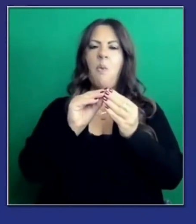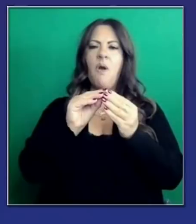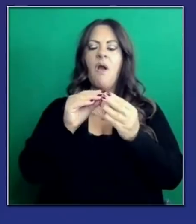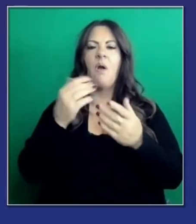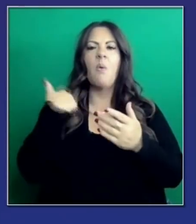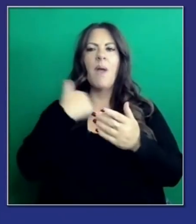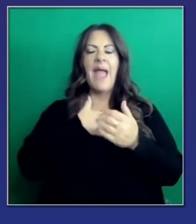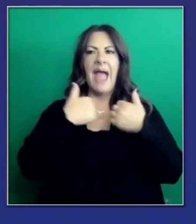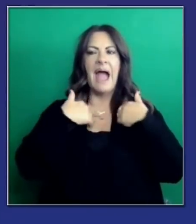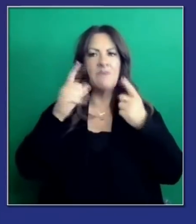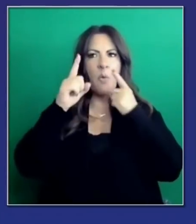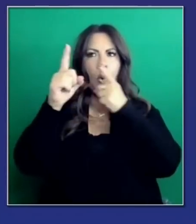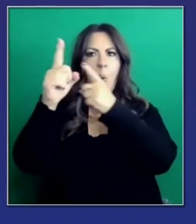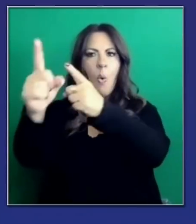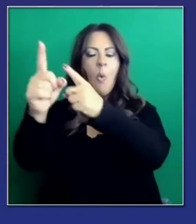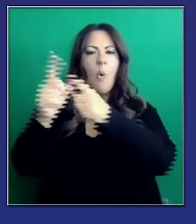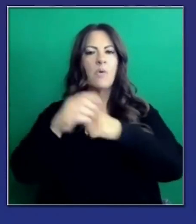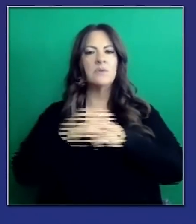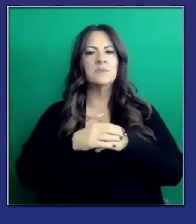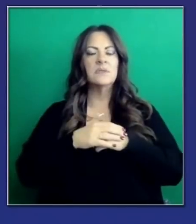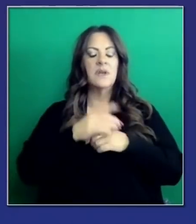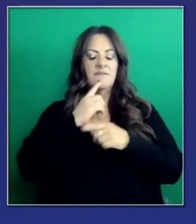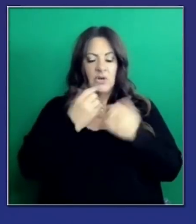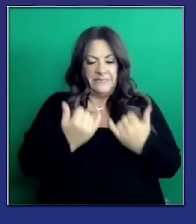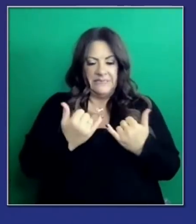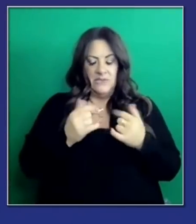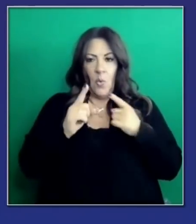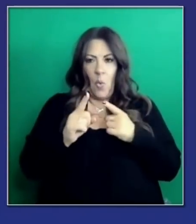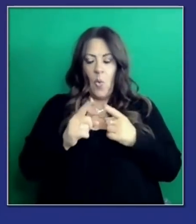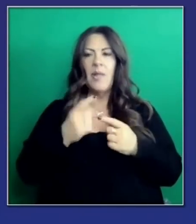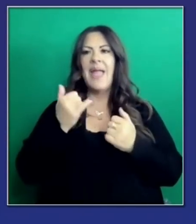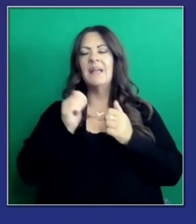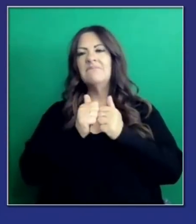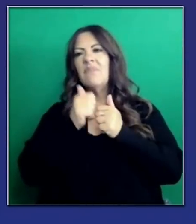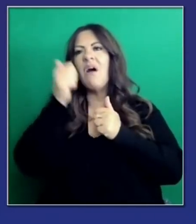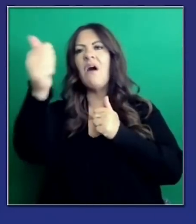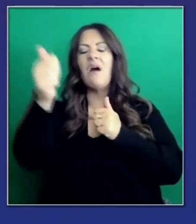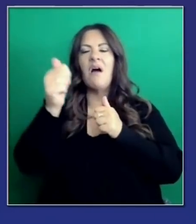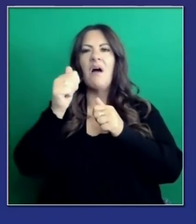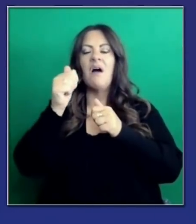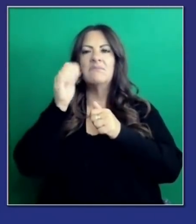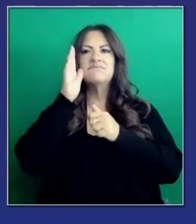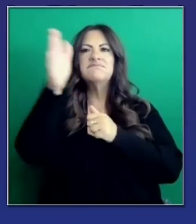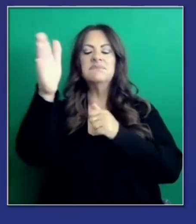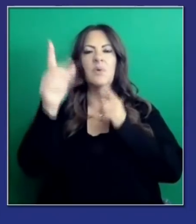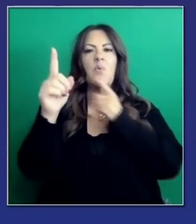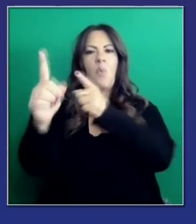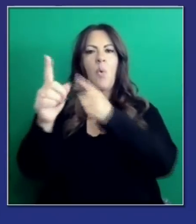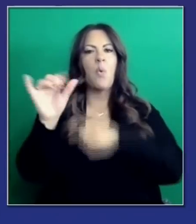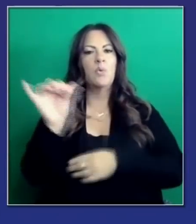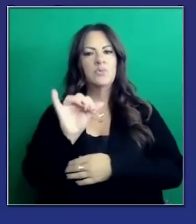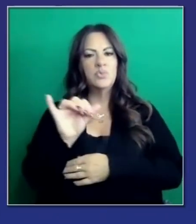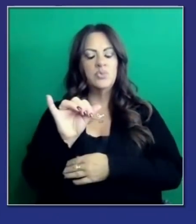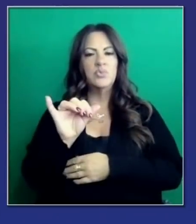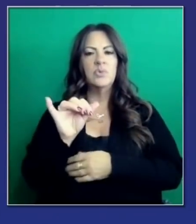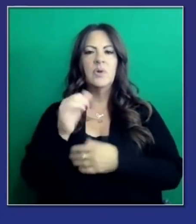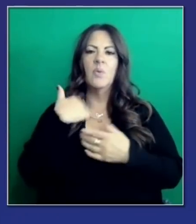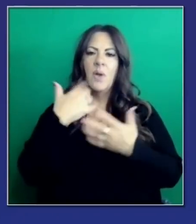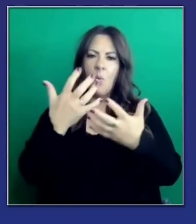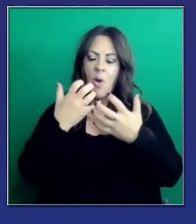JUST A TWO WEEK PERIOD. YOU CAN GET A SENSE OF A TEN- DAY PERIOD, 131,000 VACCINES. WE WANT TO SEE THAT SUBSTANTIALLY INCREASE. WE HAVE SOME MEDIUM TERM GOALS,